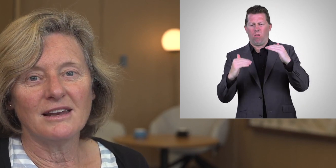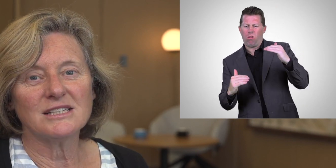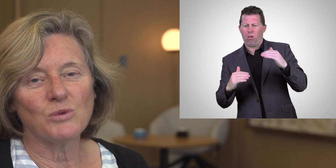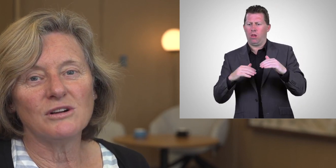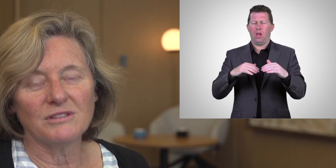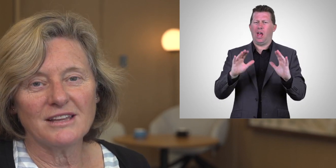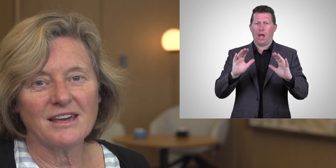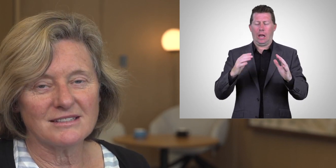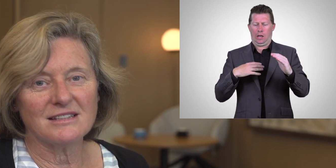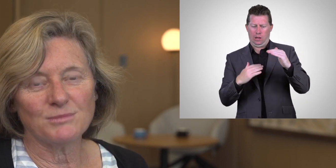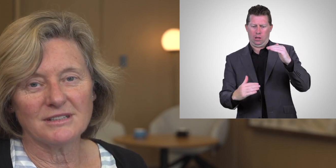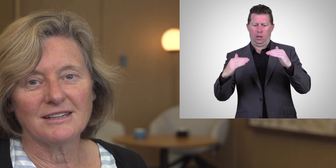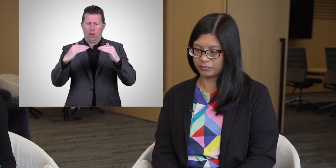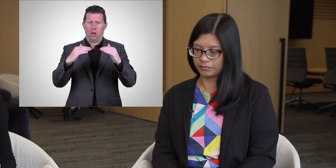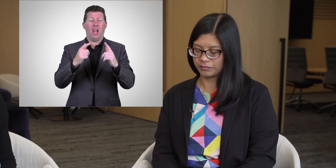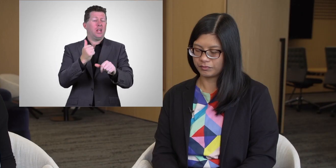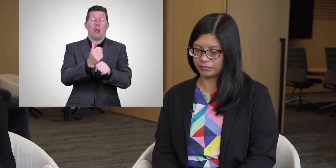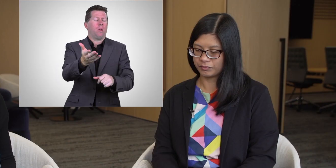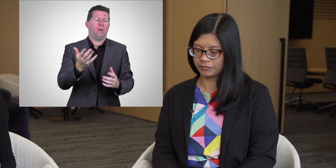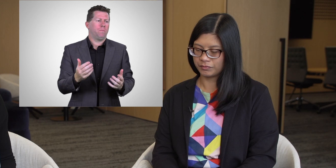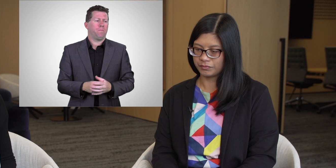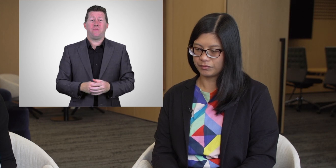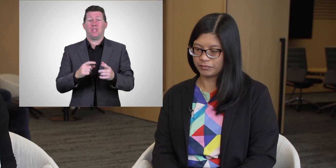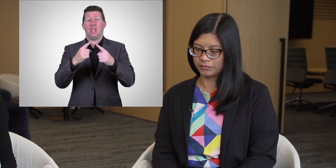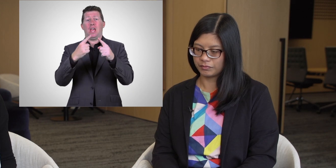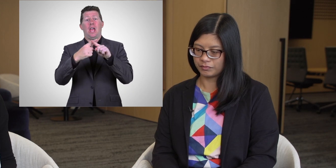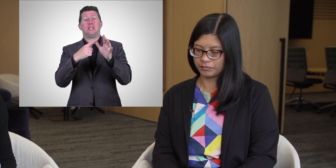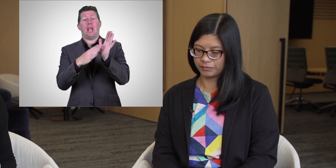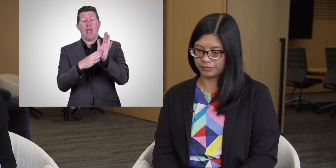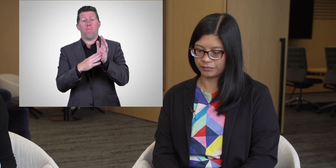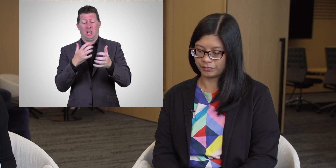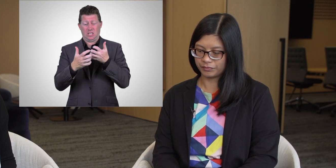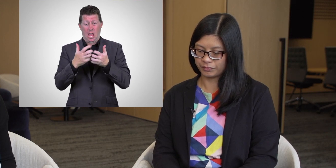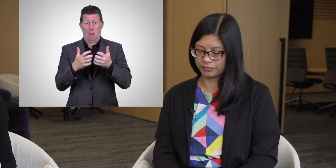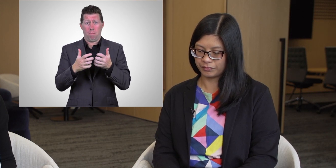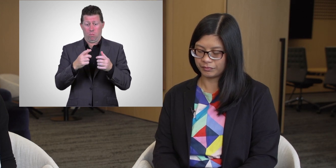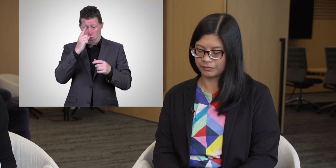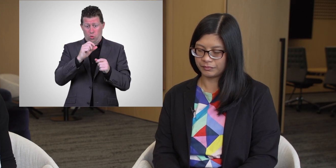less well in that assessment. For example, an exam could be excluding a lot of people if they've